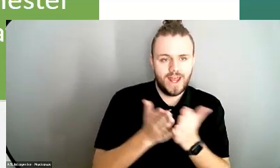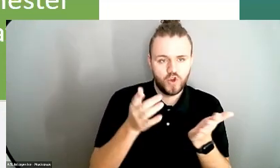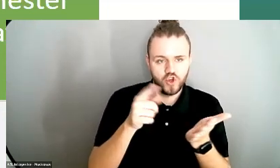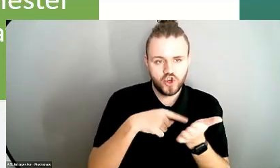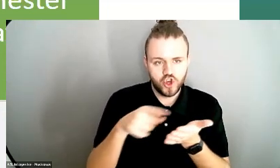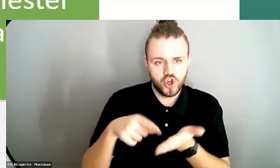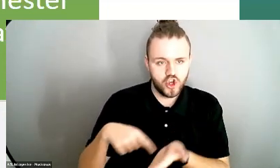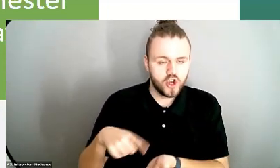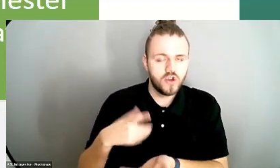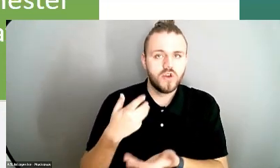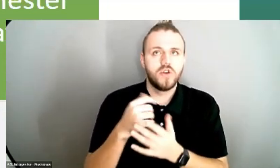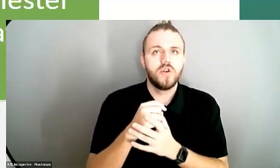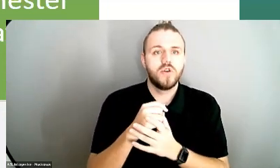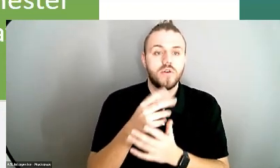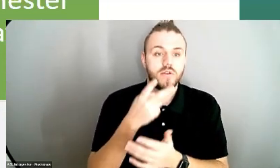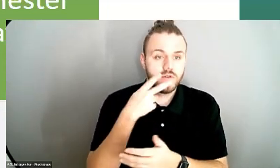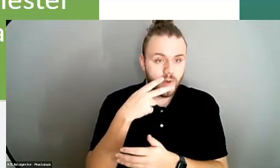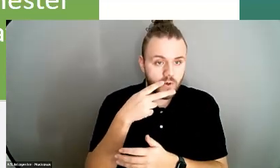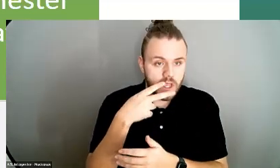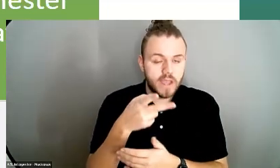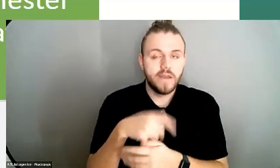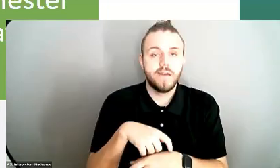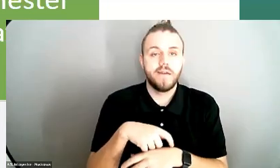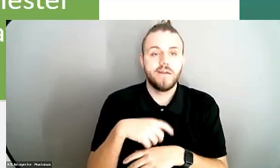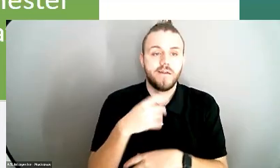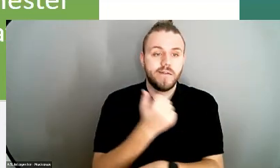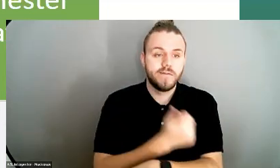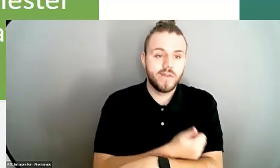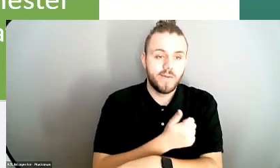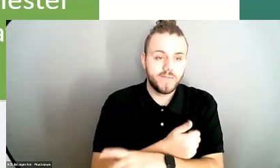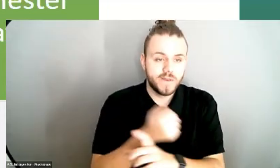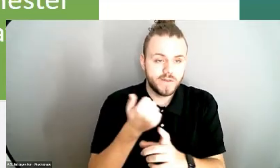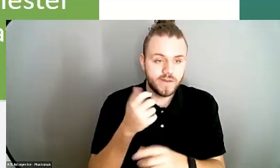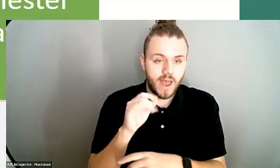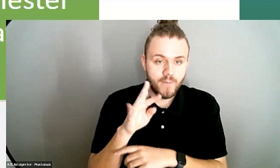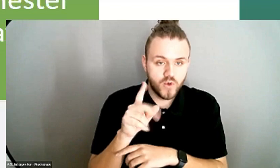Smoking, substance abuse is higher.